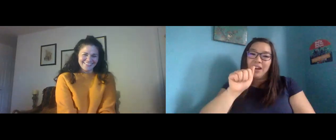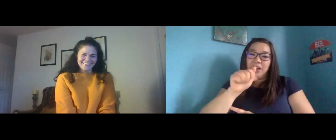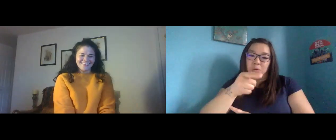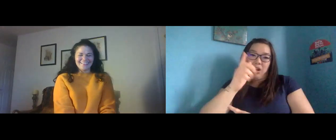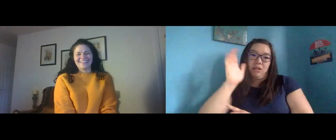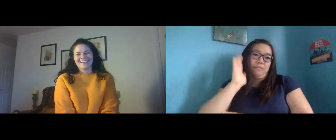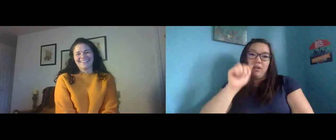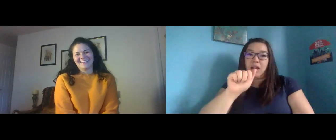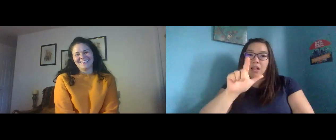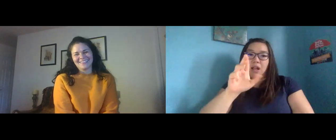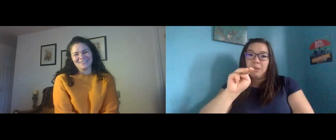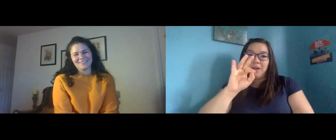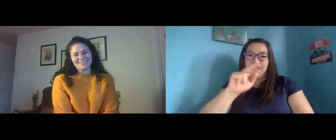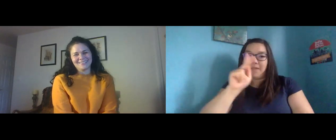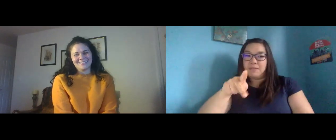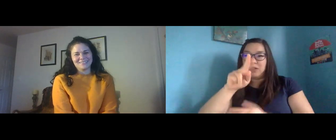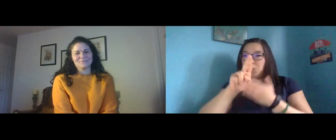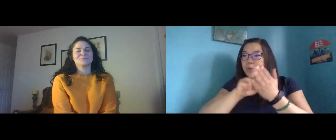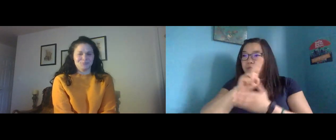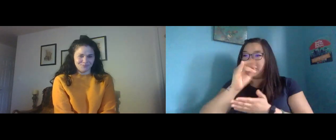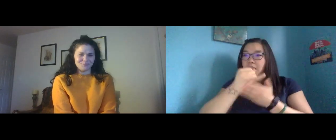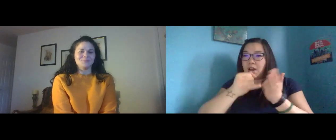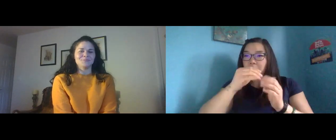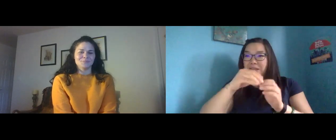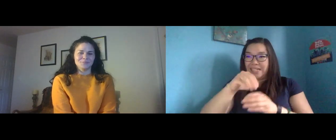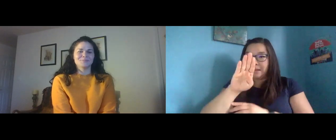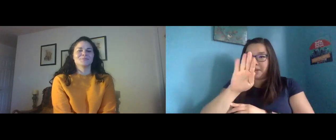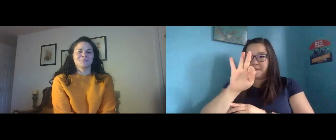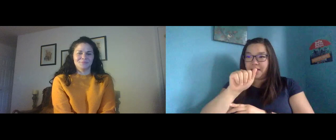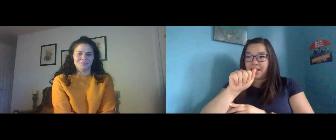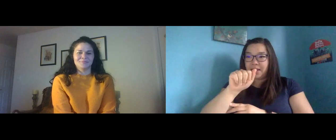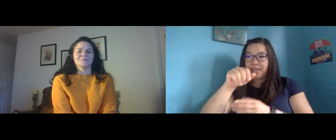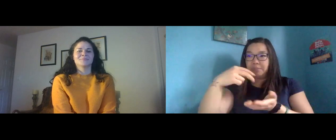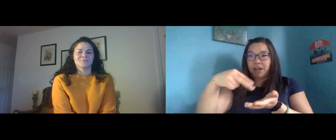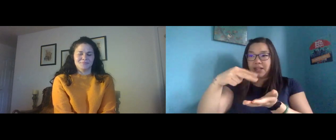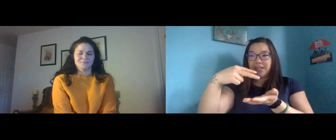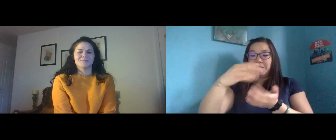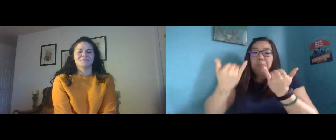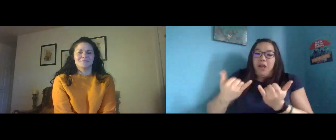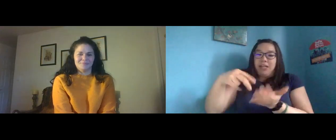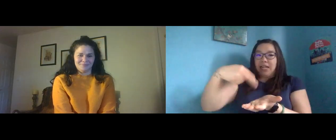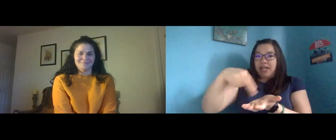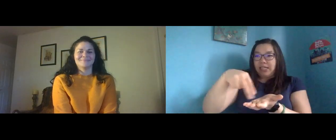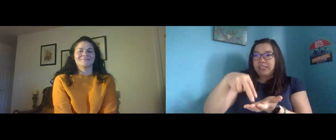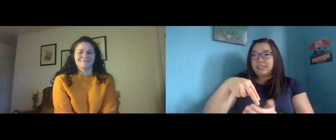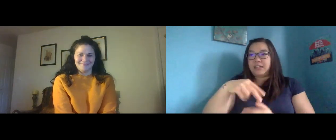A: Yes! That would be lovely.. P: So, Alexandria, you’re an alumnus of Pennsylvania University of the Arts, with a BFA in Modern Dance.